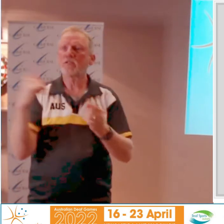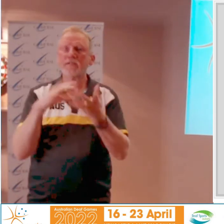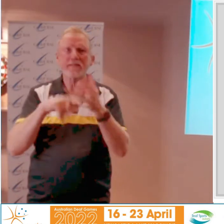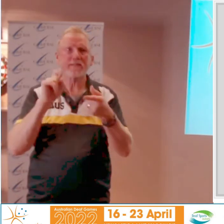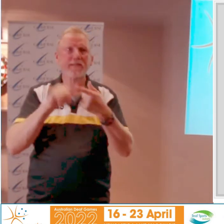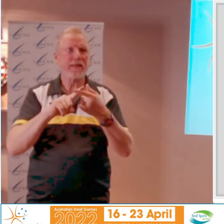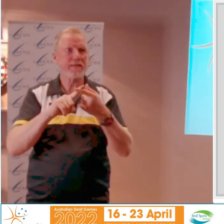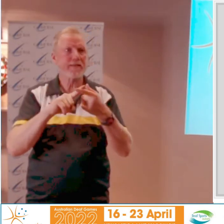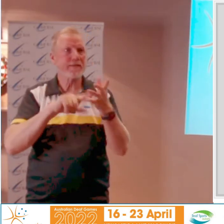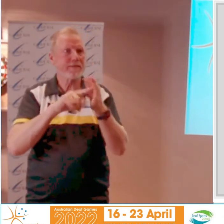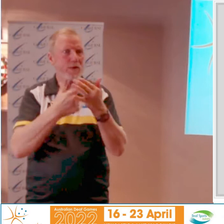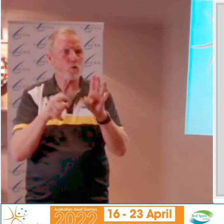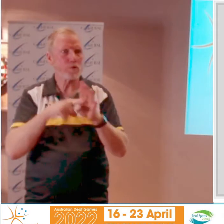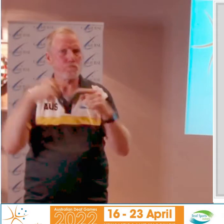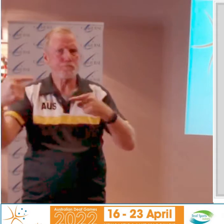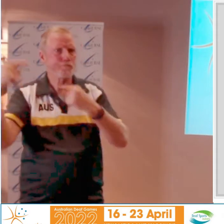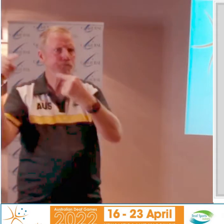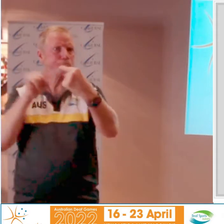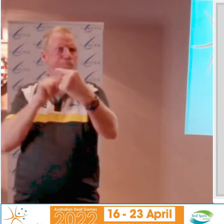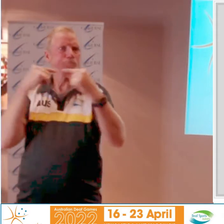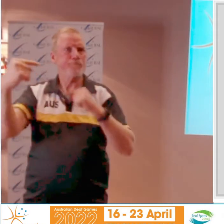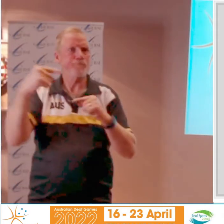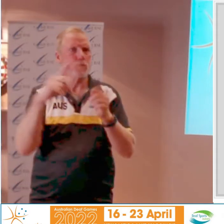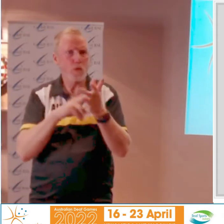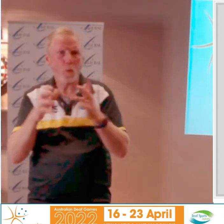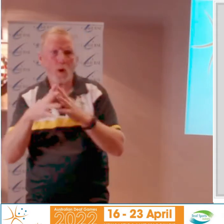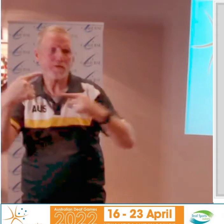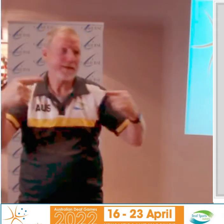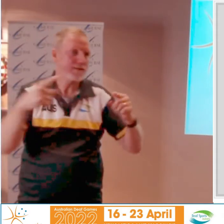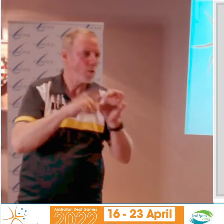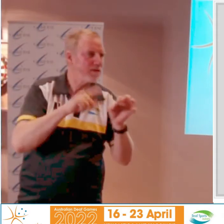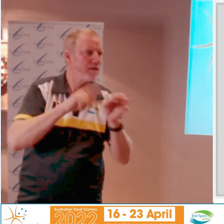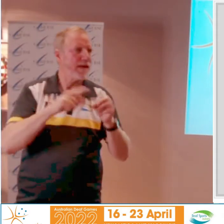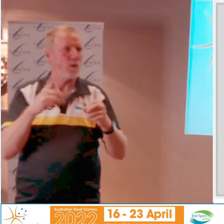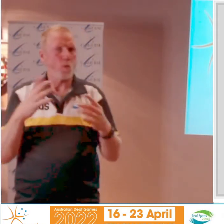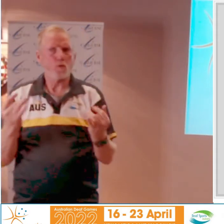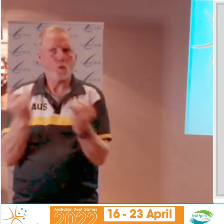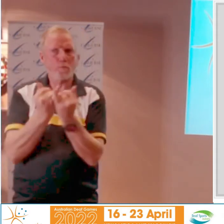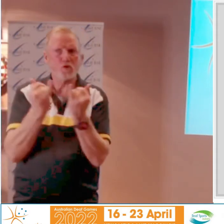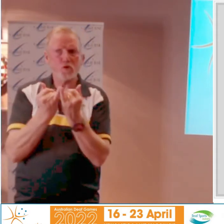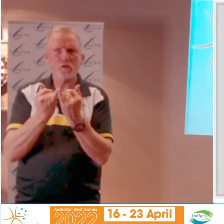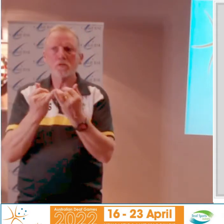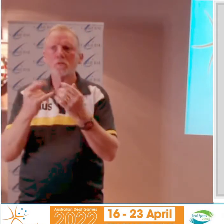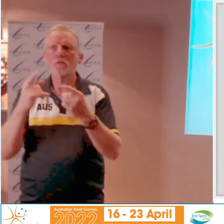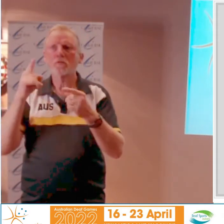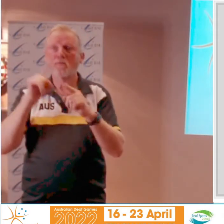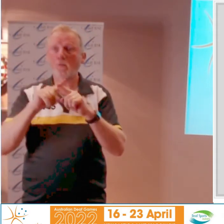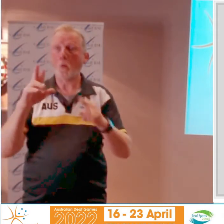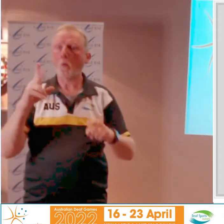and each will hold a competition uh state versus state so NSW vs Queensland for example